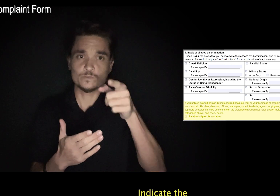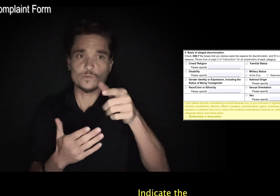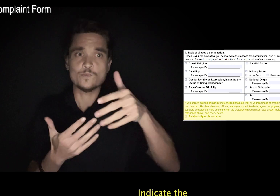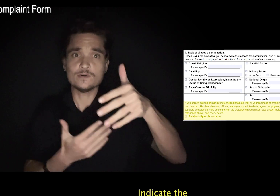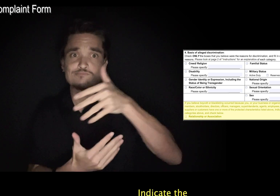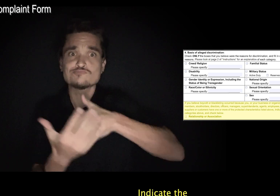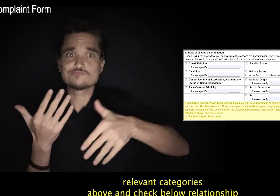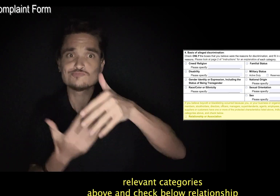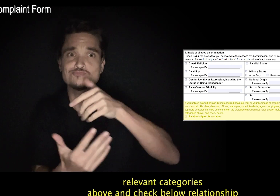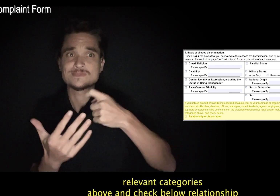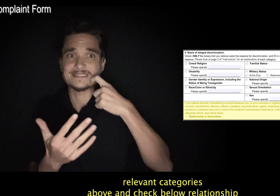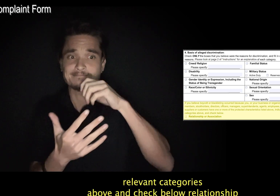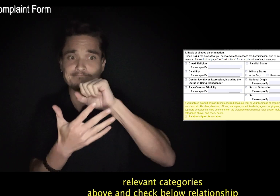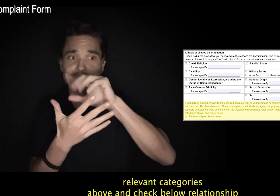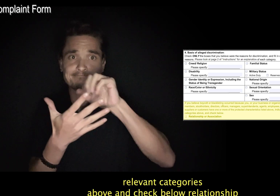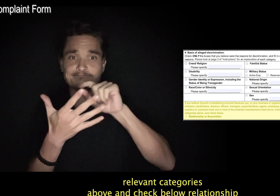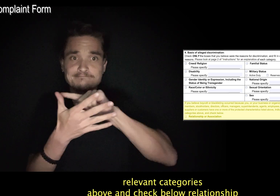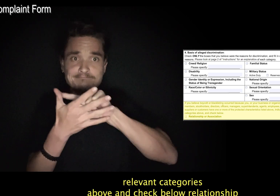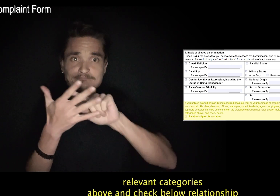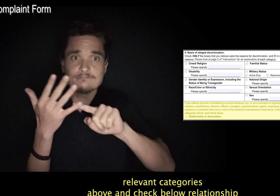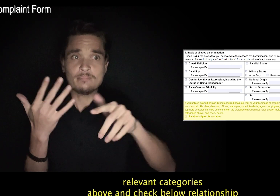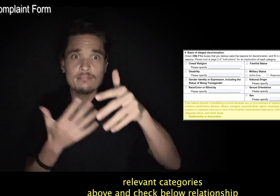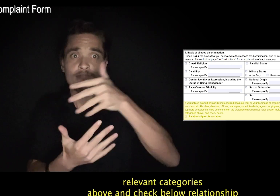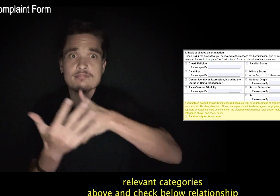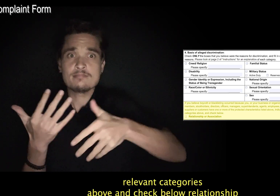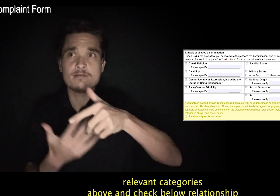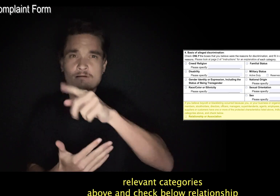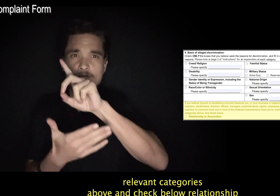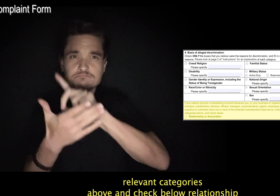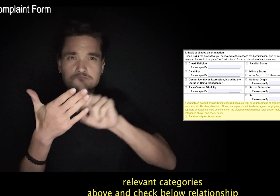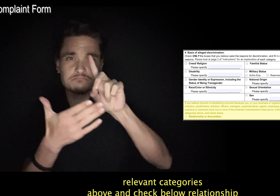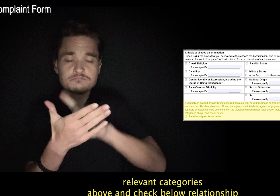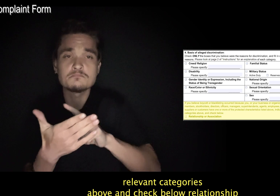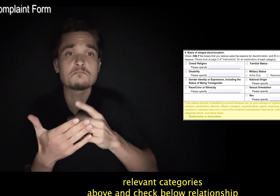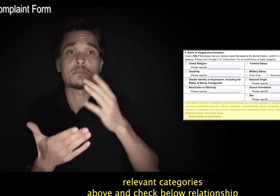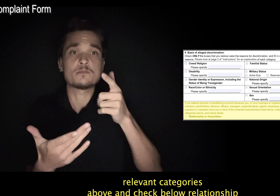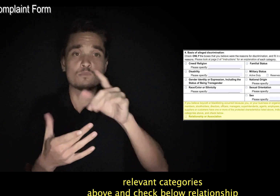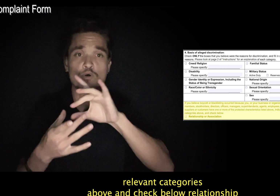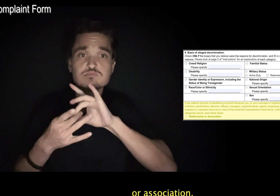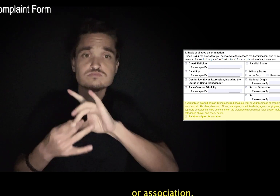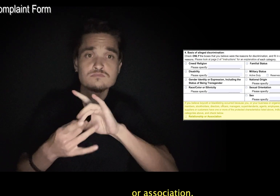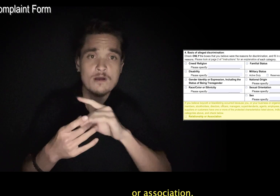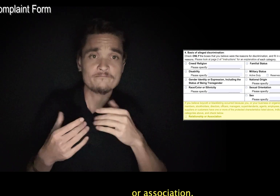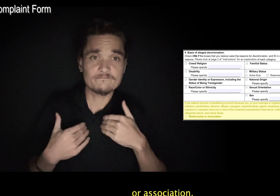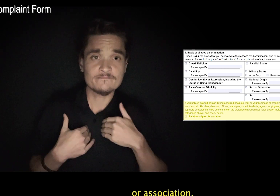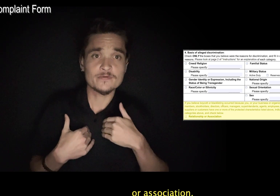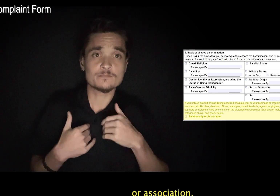Indicate the relevant categories above and check below relationship or association.